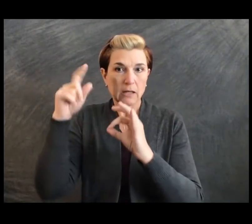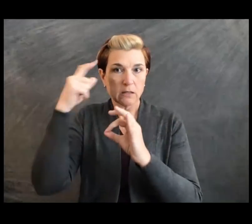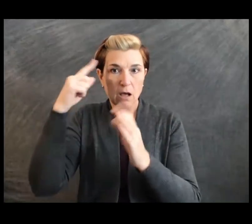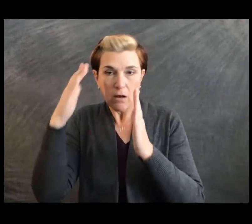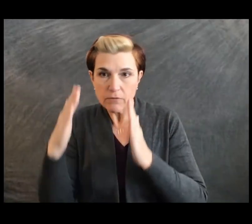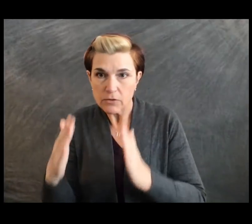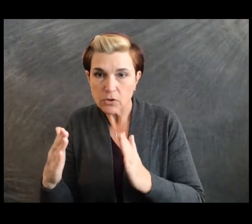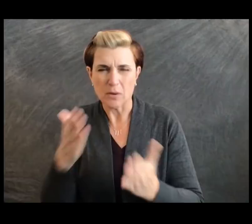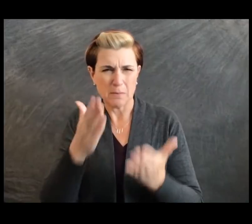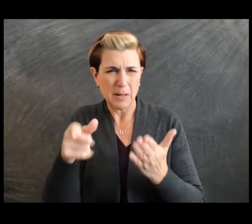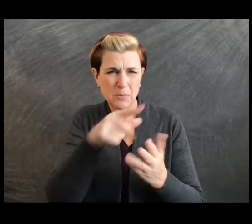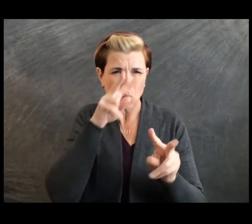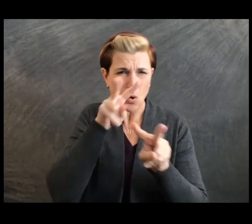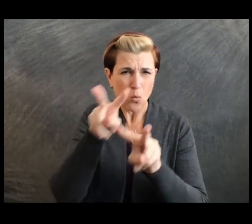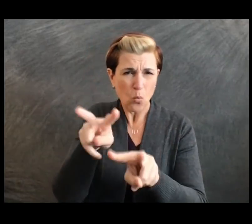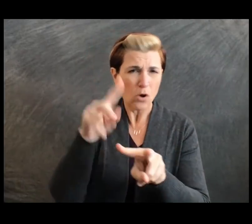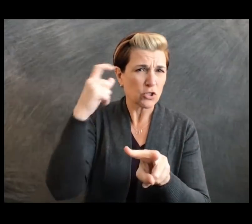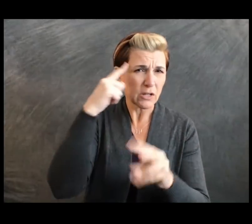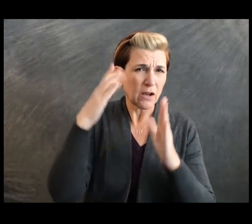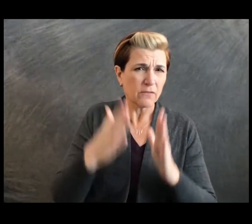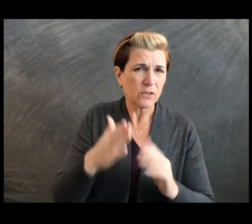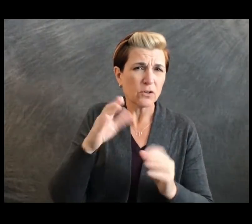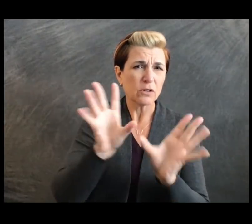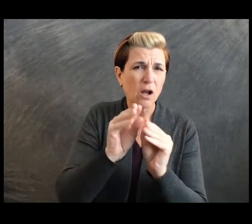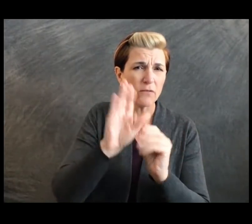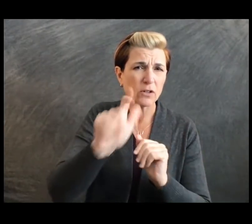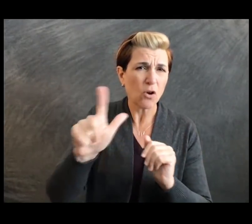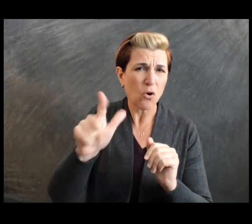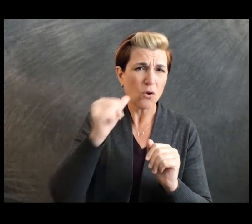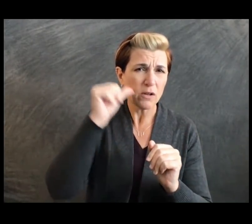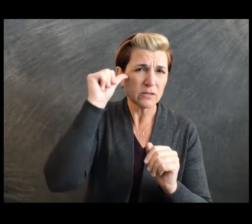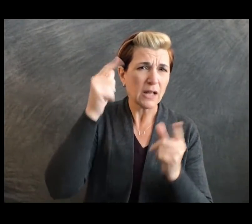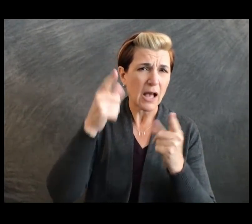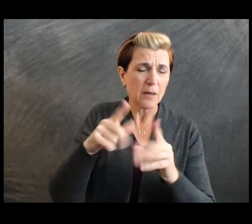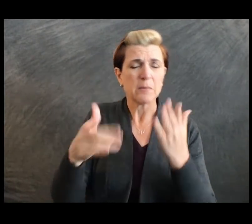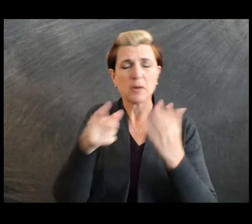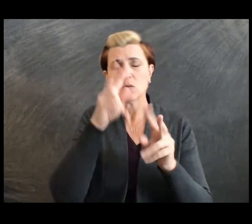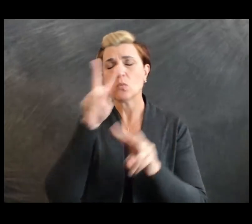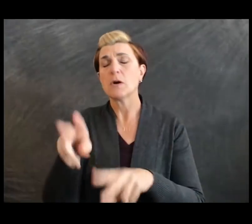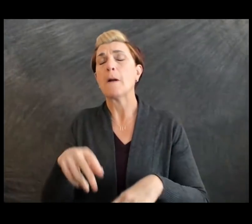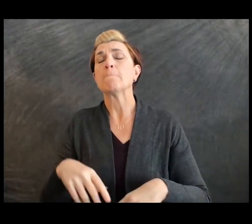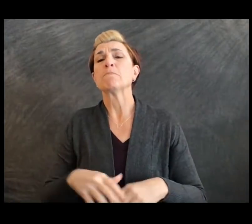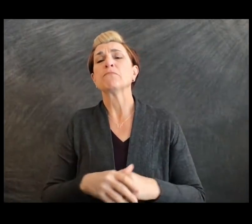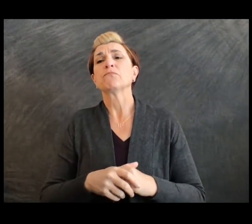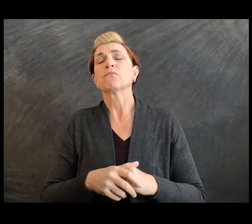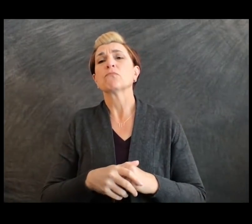yesterday with the governor's and I think you can see the relationship and